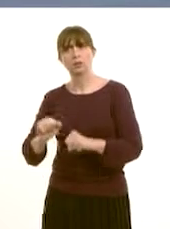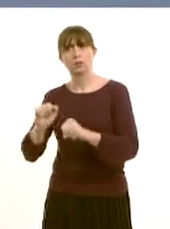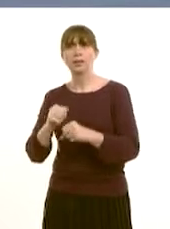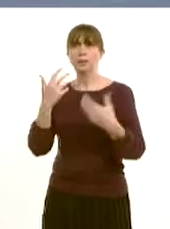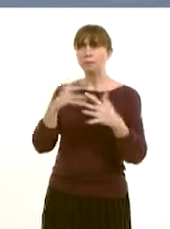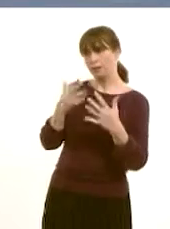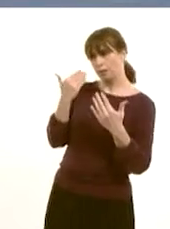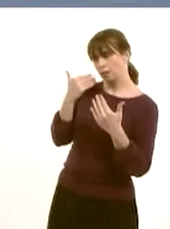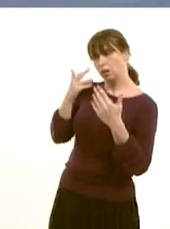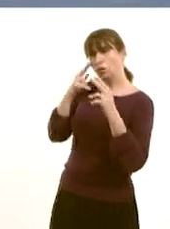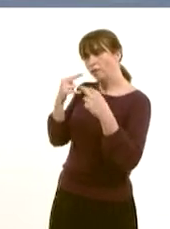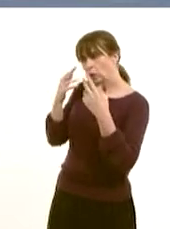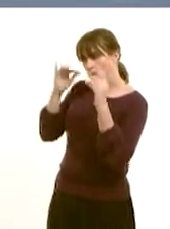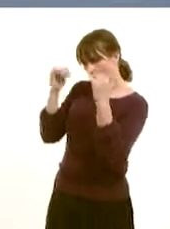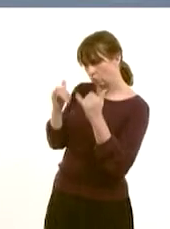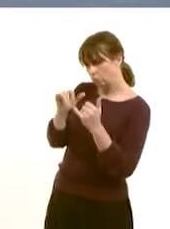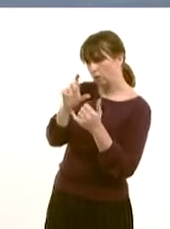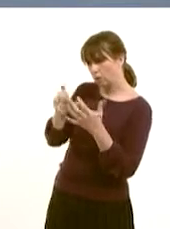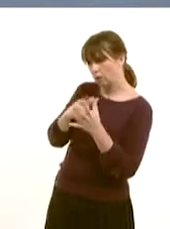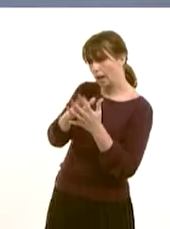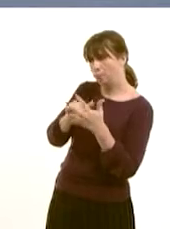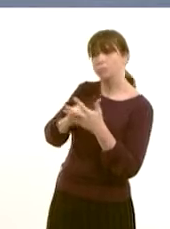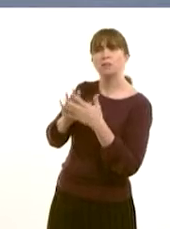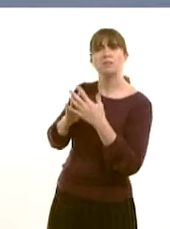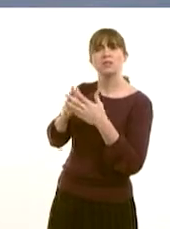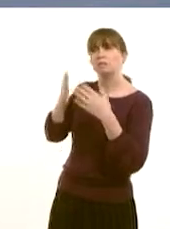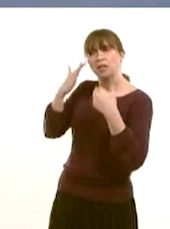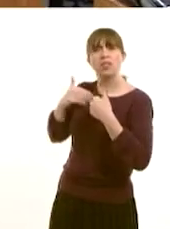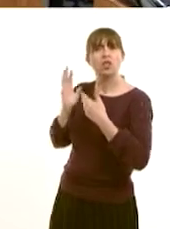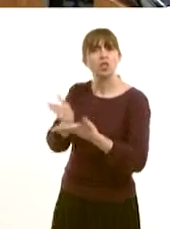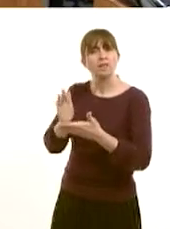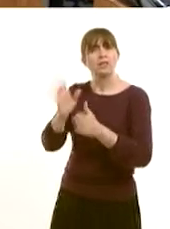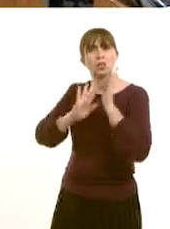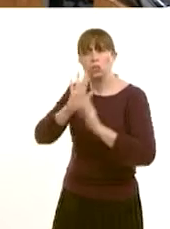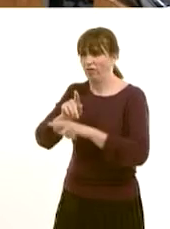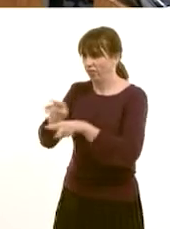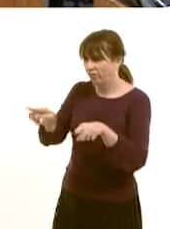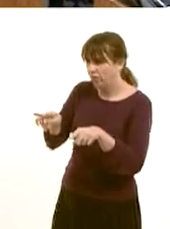not made a haípenny worth of difference to my sufferers in Aberconwy, or made any change.